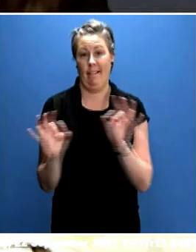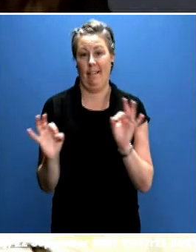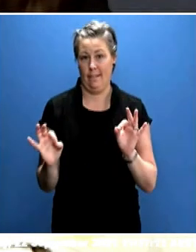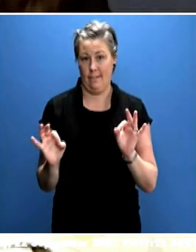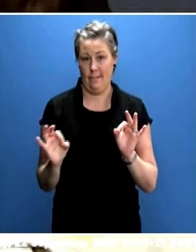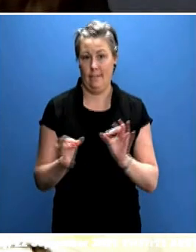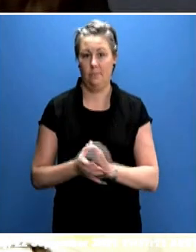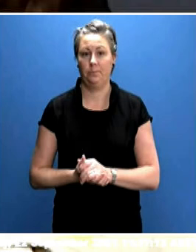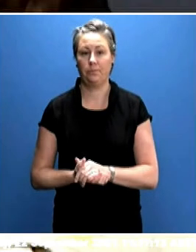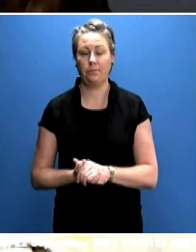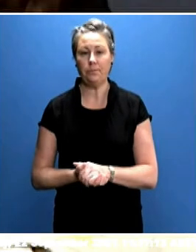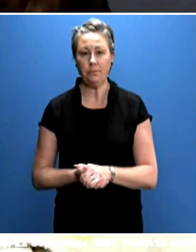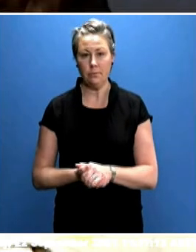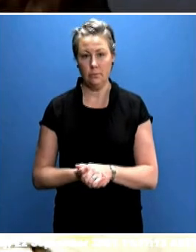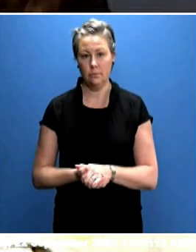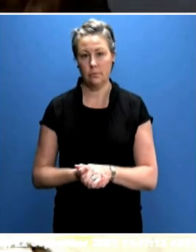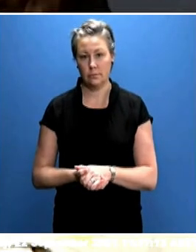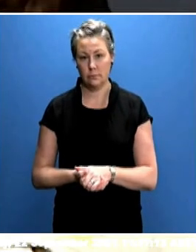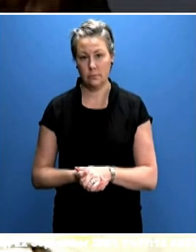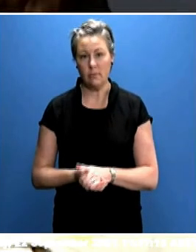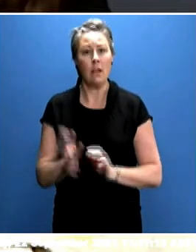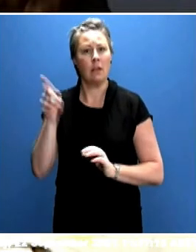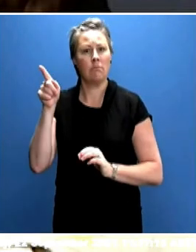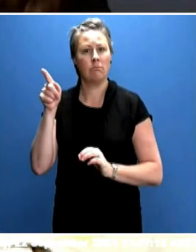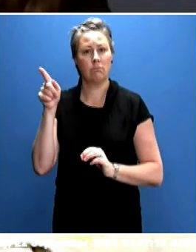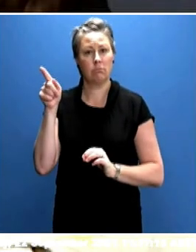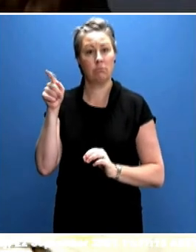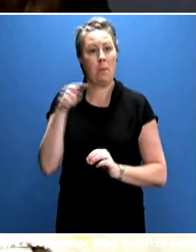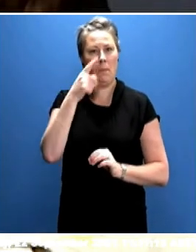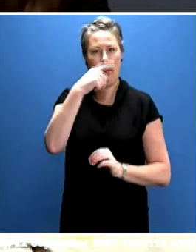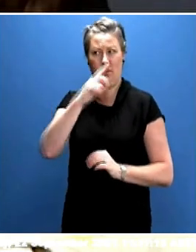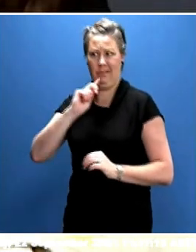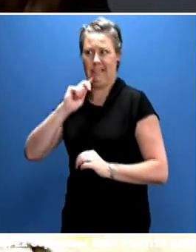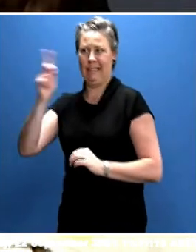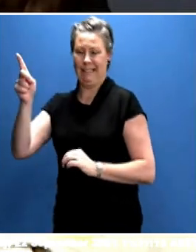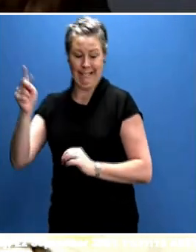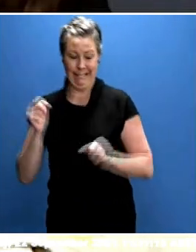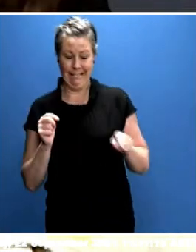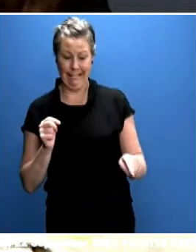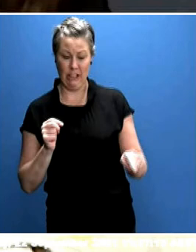They had concerns raised with them that the client may have been